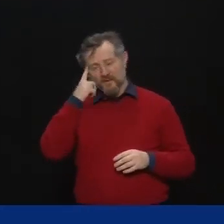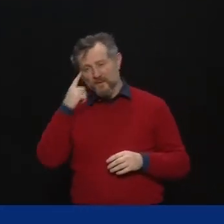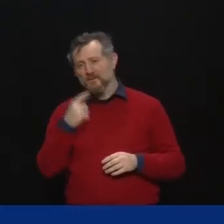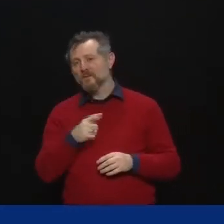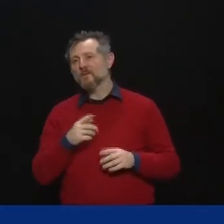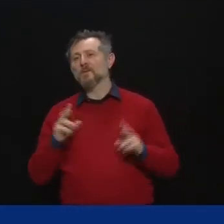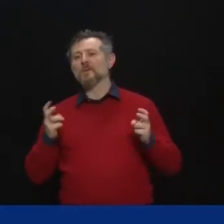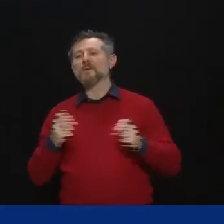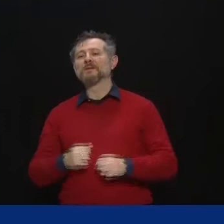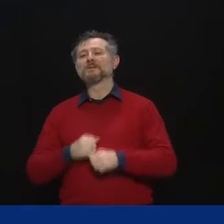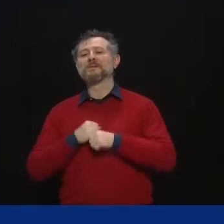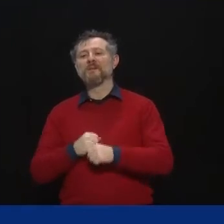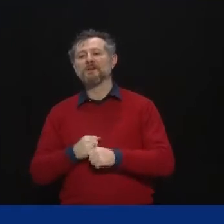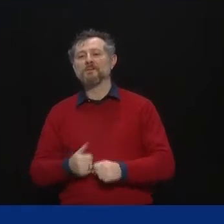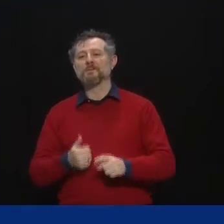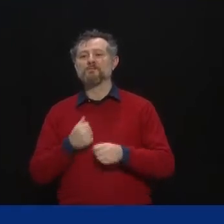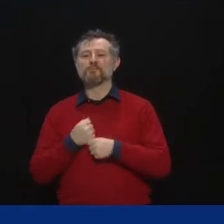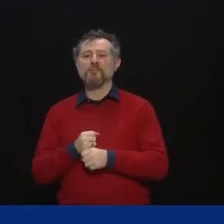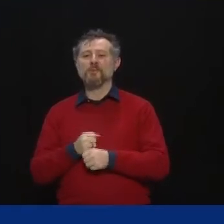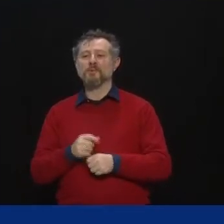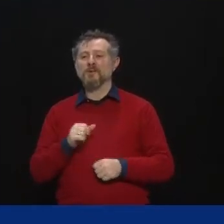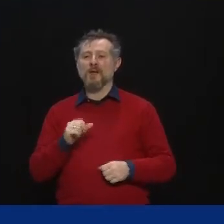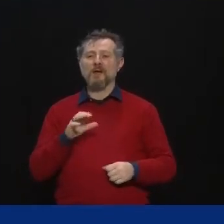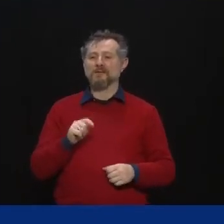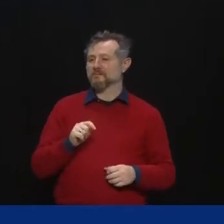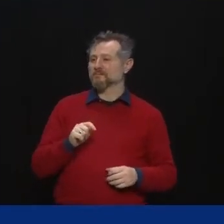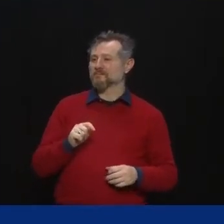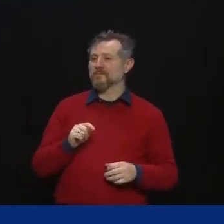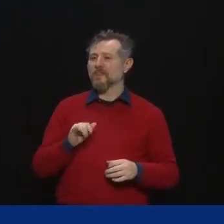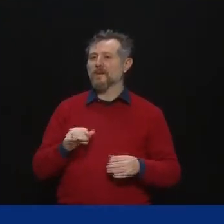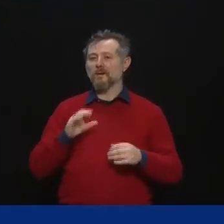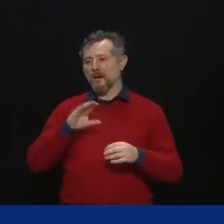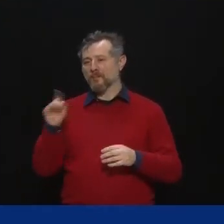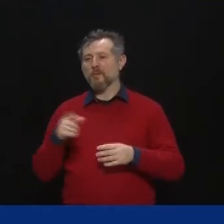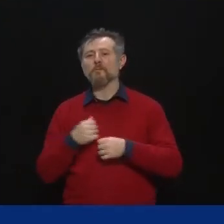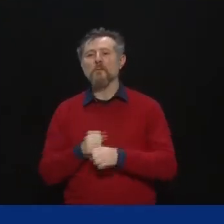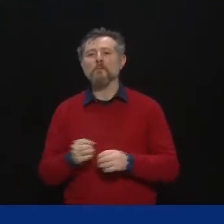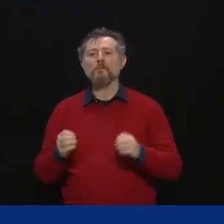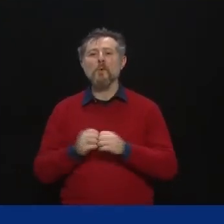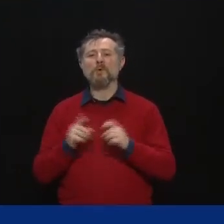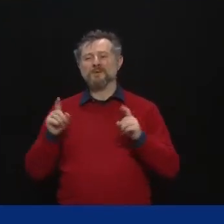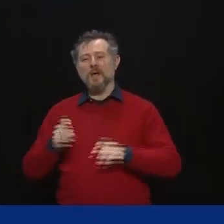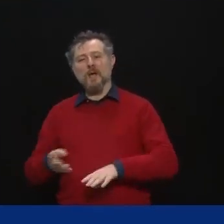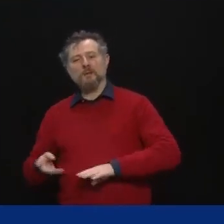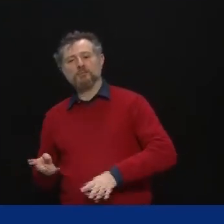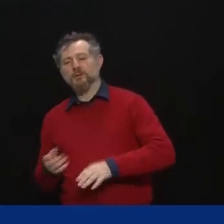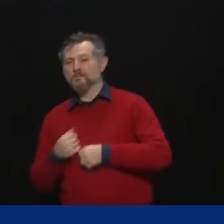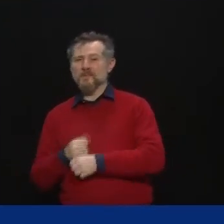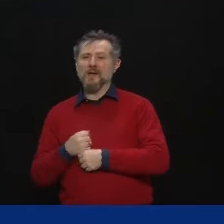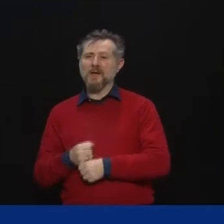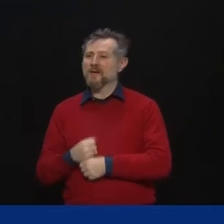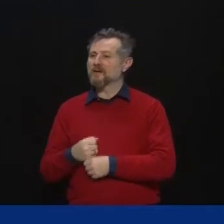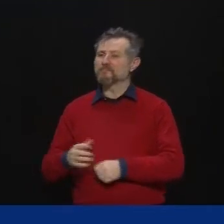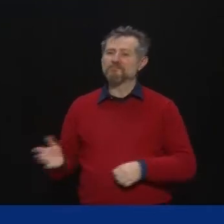POSITIVE WITH COVID. AND TO STOP TRANSMISSION. SO WE DO CALL UPON THE FEDERAL GOVERNMENT TO INVOKE THE DEFENSE